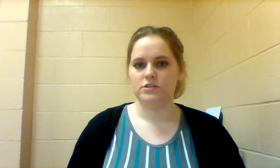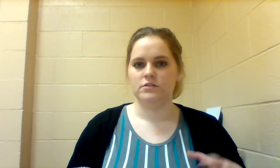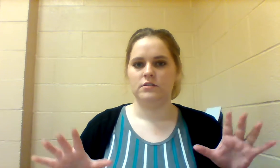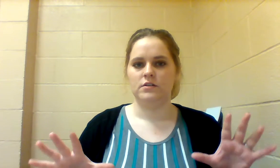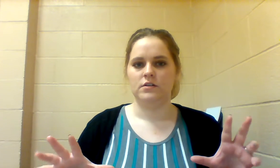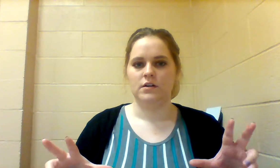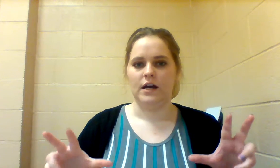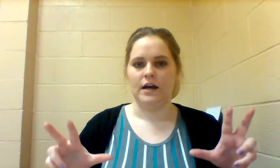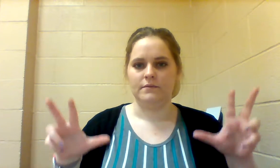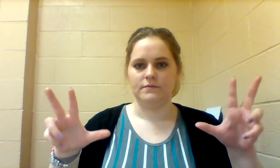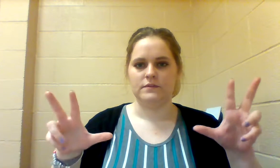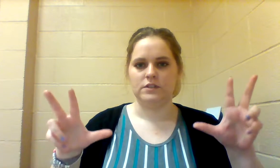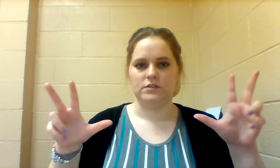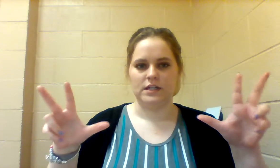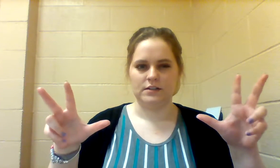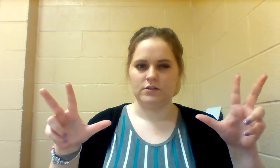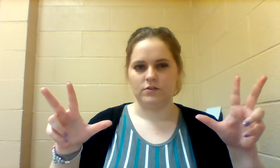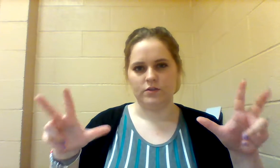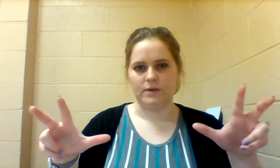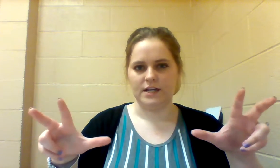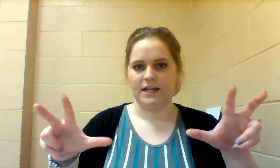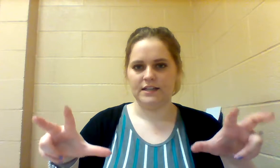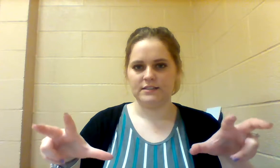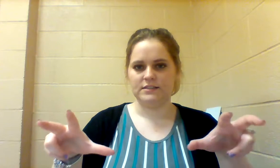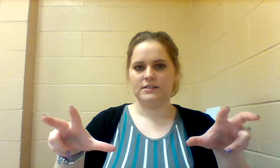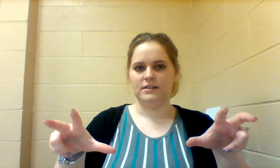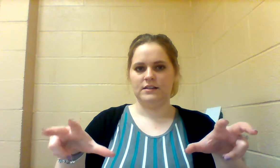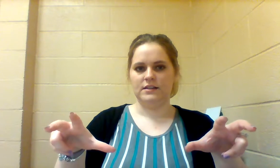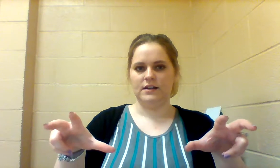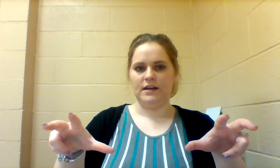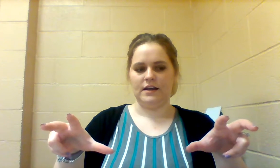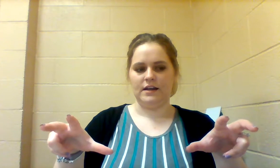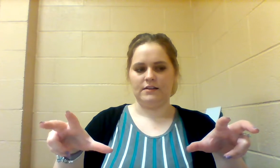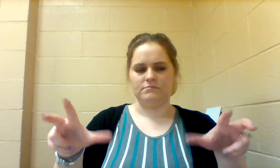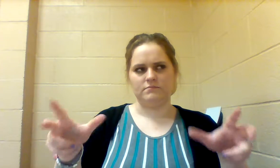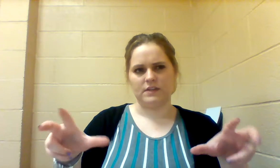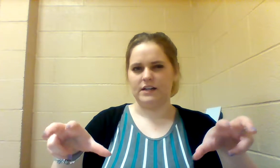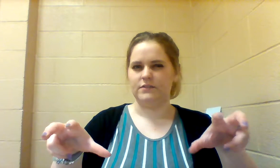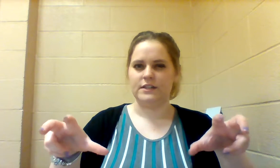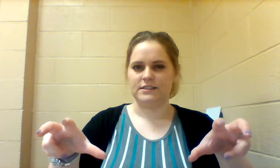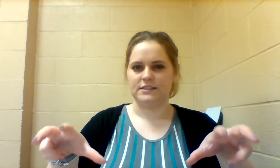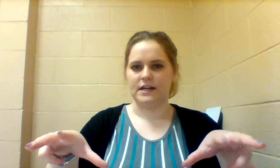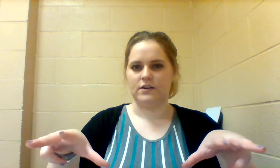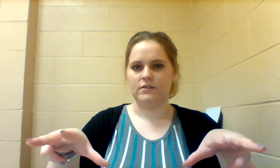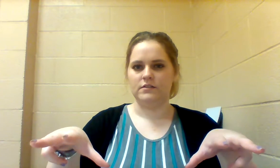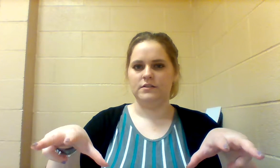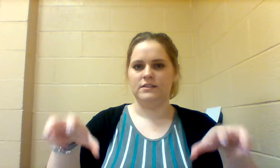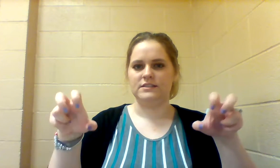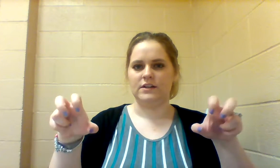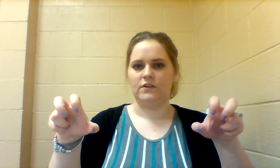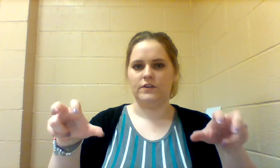SELFISH so you take your 3 hands kind of facing down SELFISH you